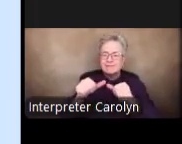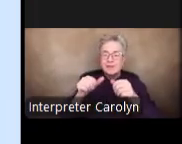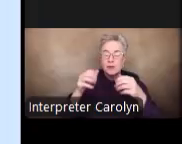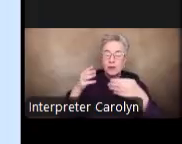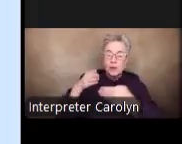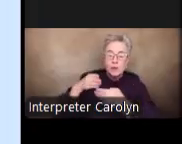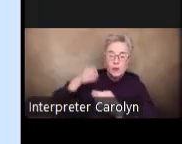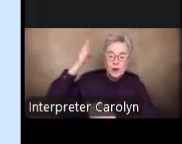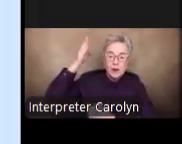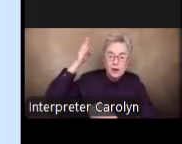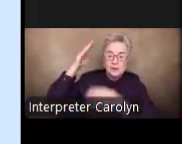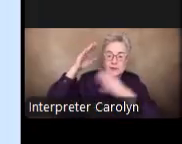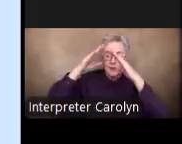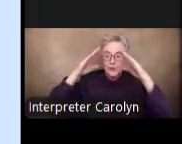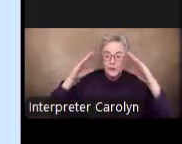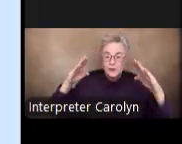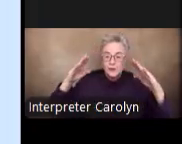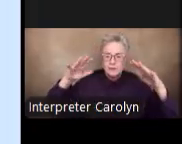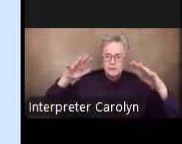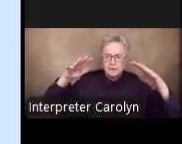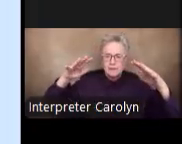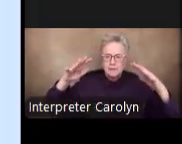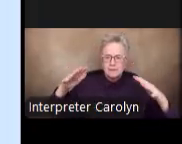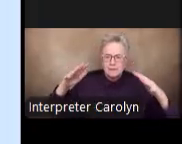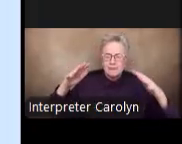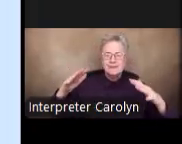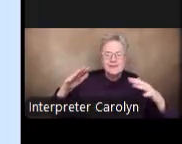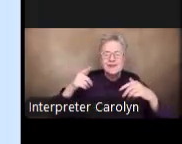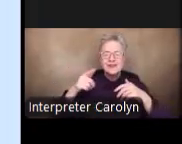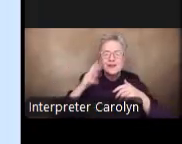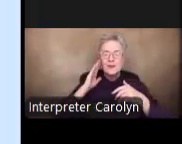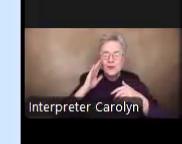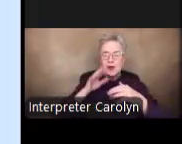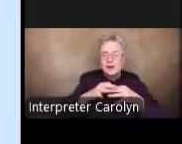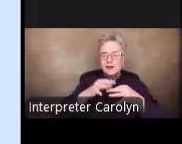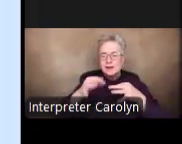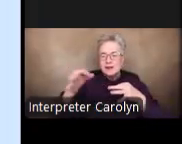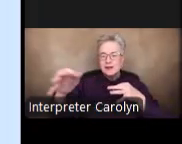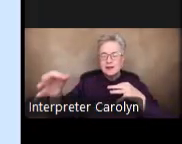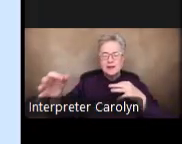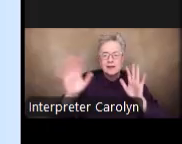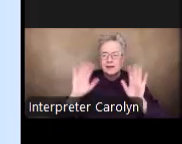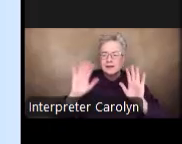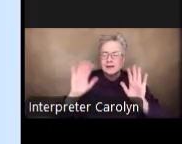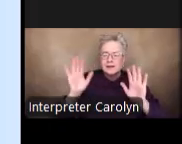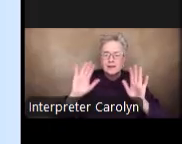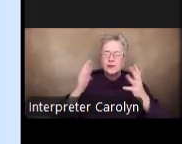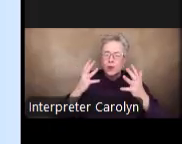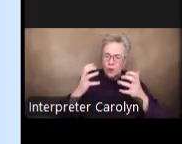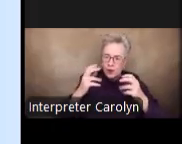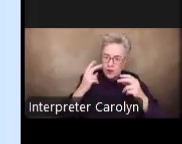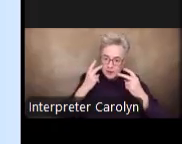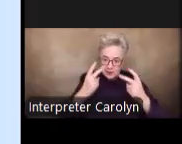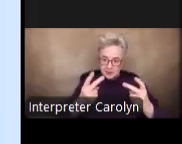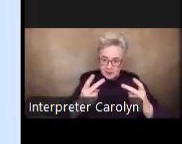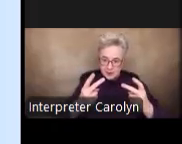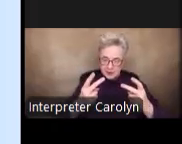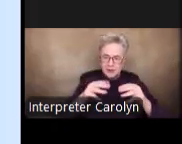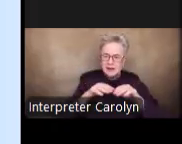will be shaky. So we don't see a delay. Now we don't just see a delay now, we will see it at every level that's built above